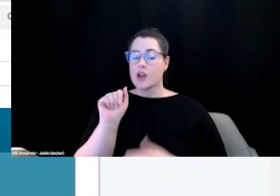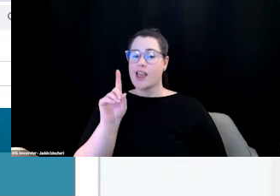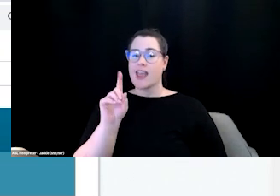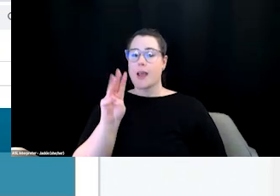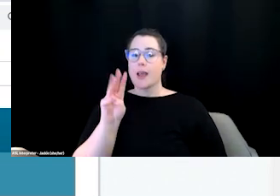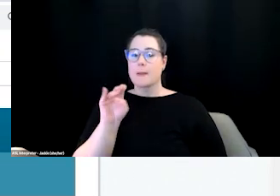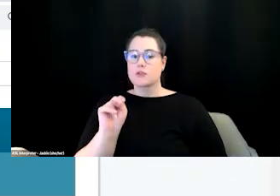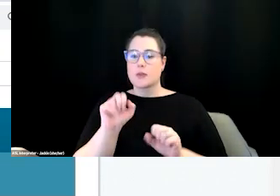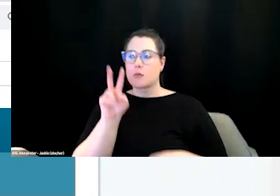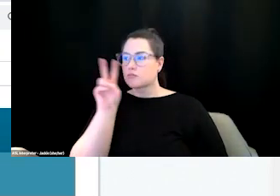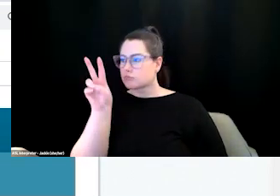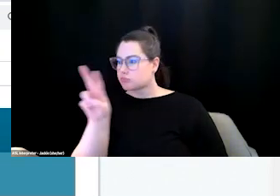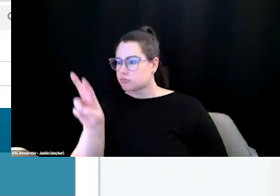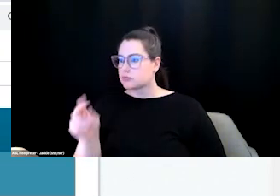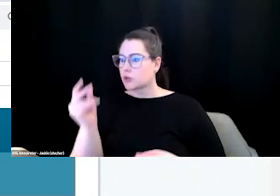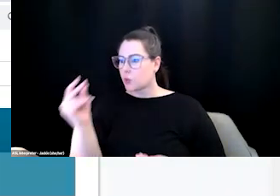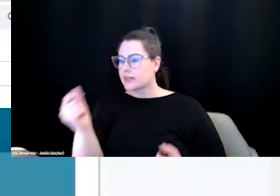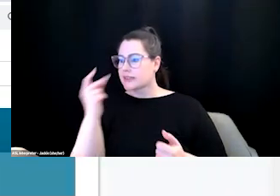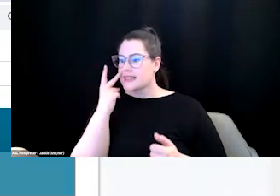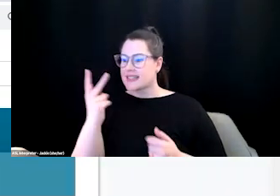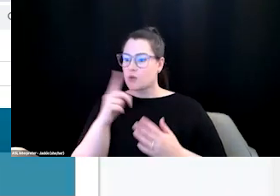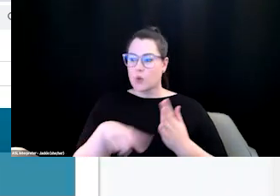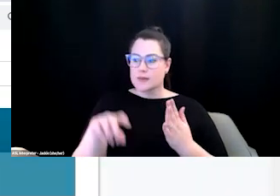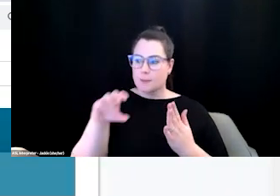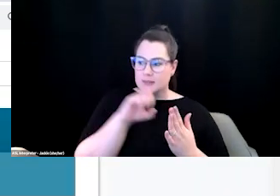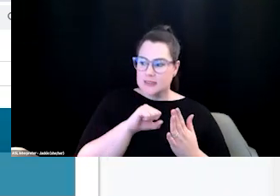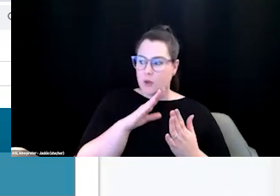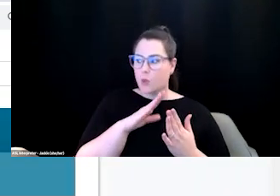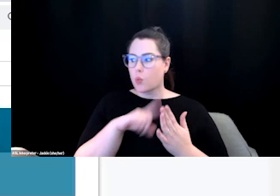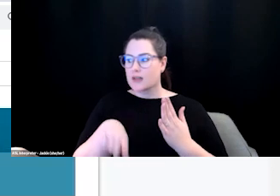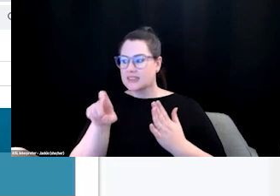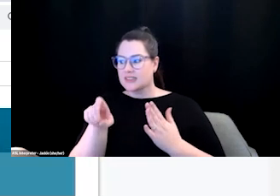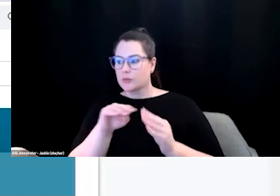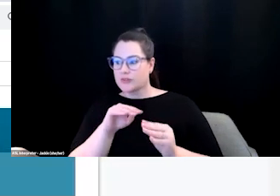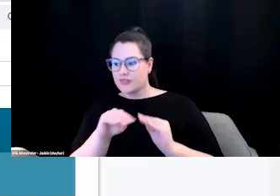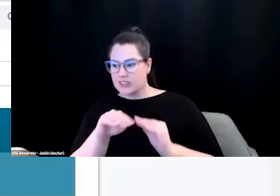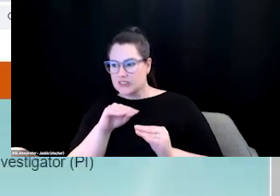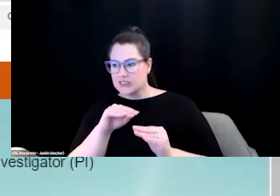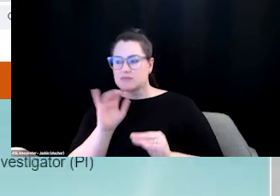to see what is missing or what needs to be worked on. All right, I'm going to go ahead and click on Project Description